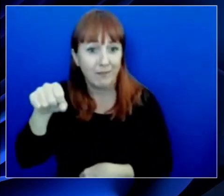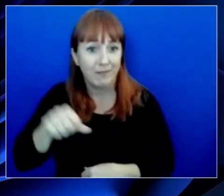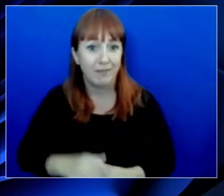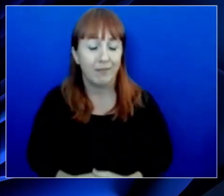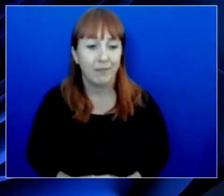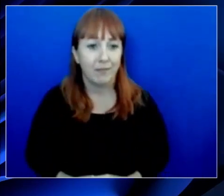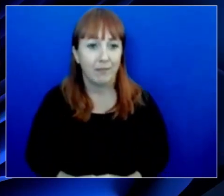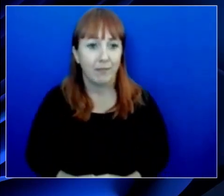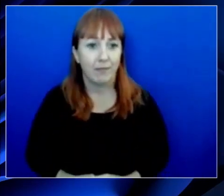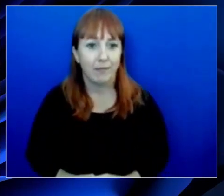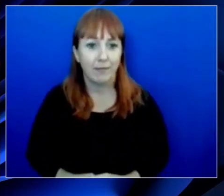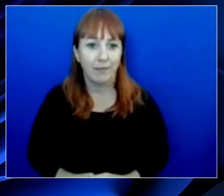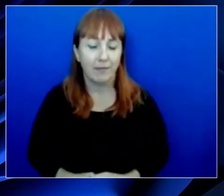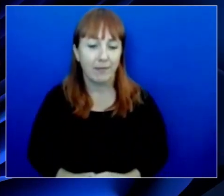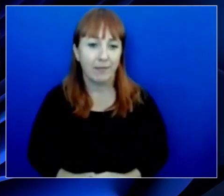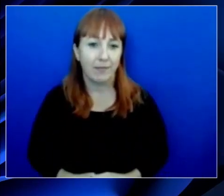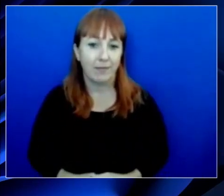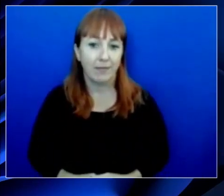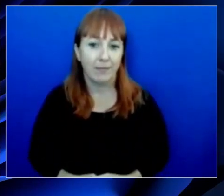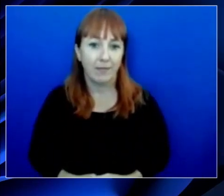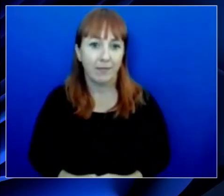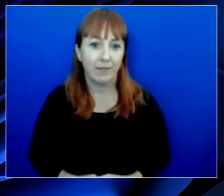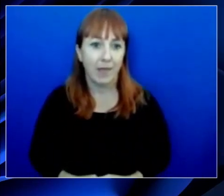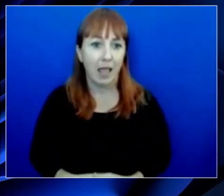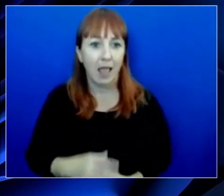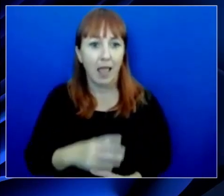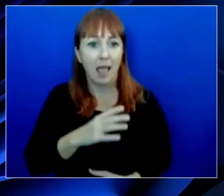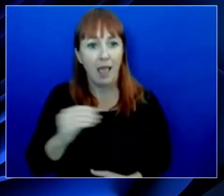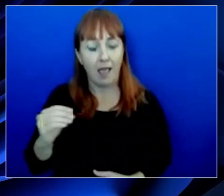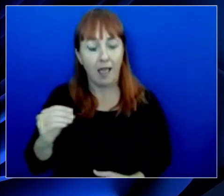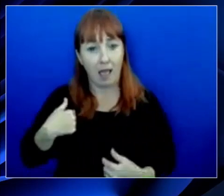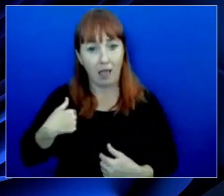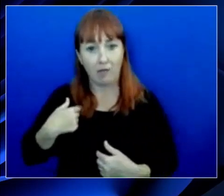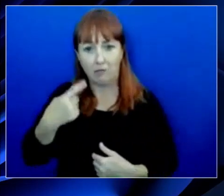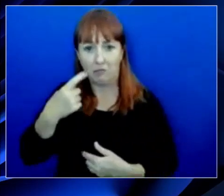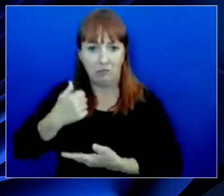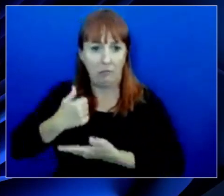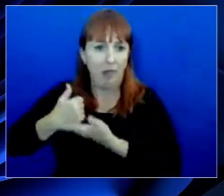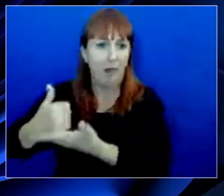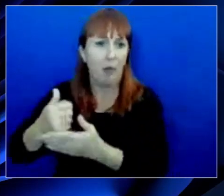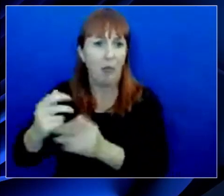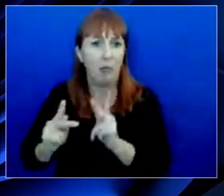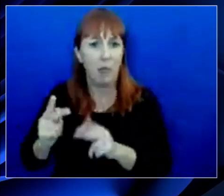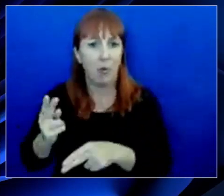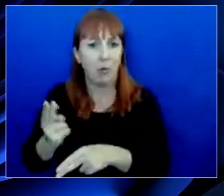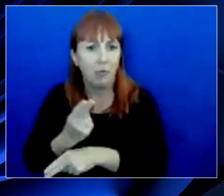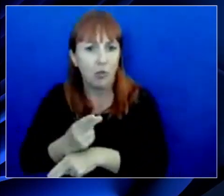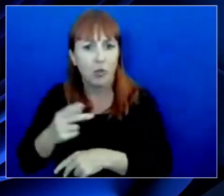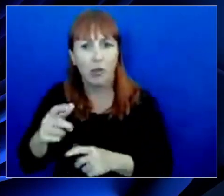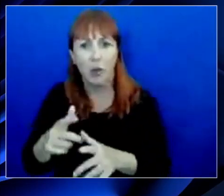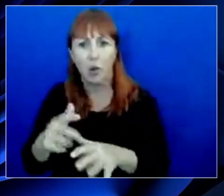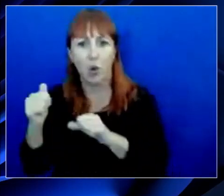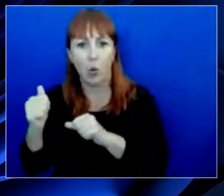Been known to, you know, help others with quick assist and but you're right,